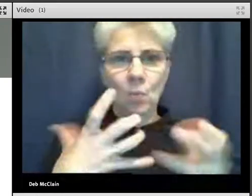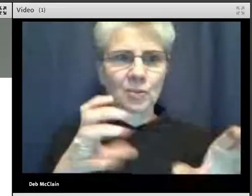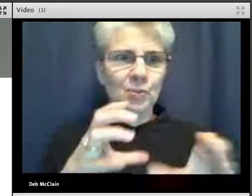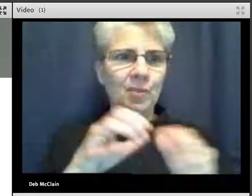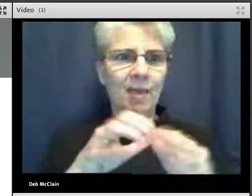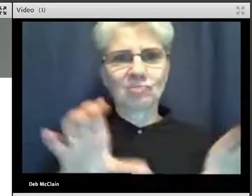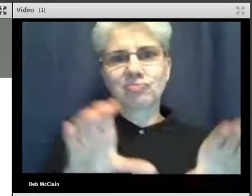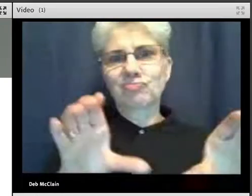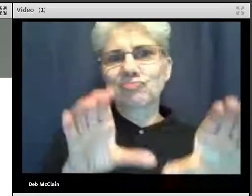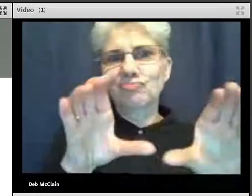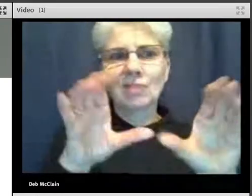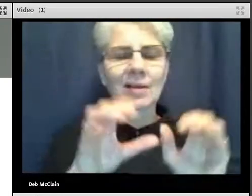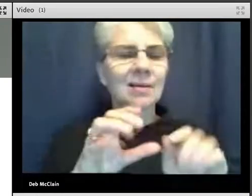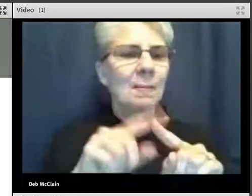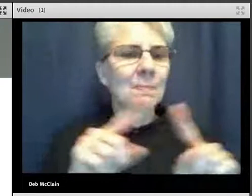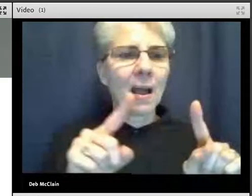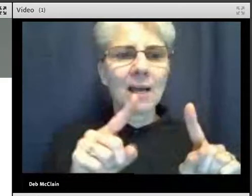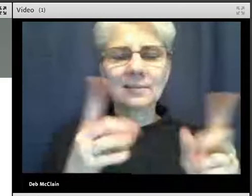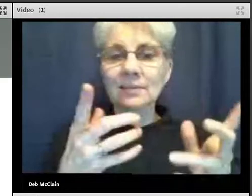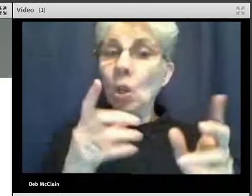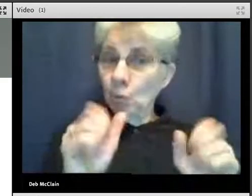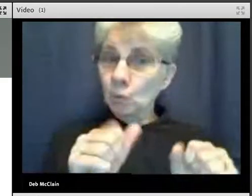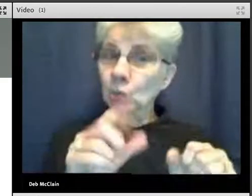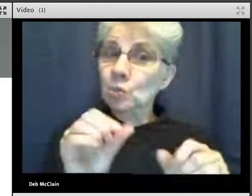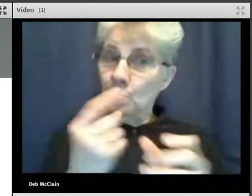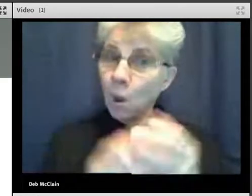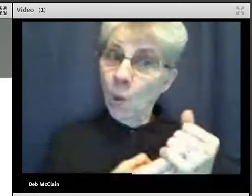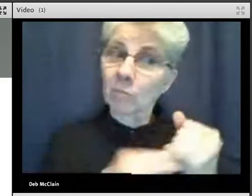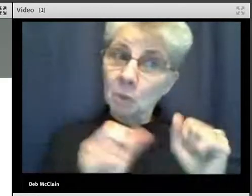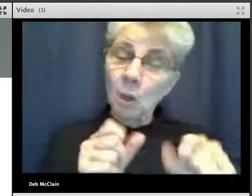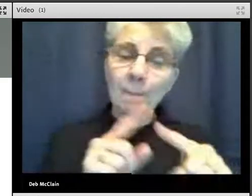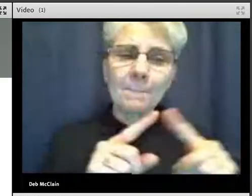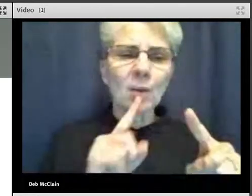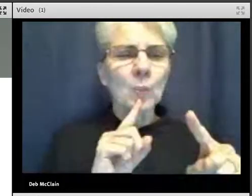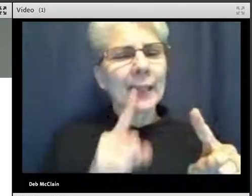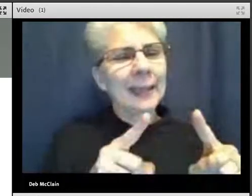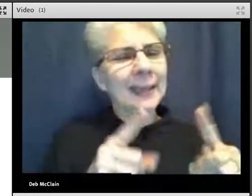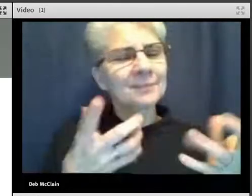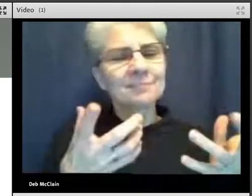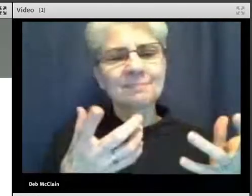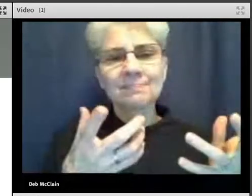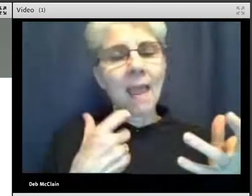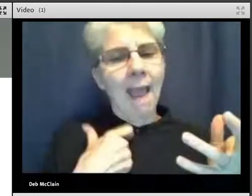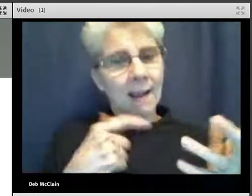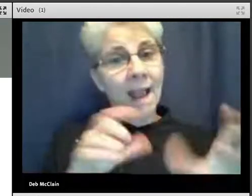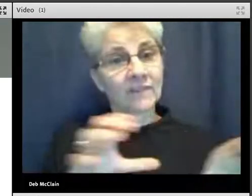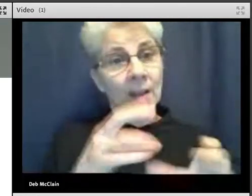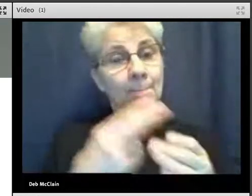we have this tendency to want to do that. You could do both, but you really --